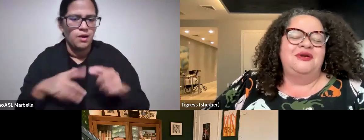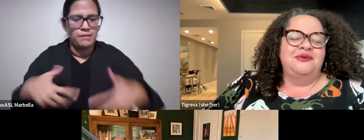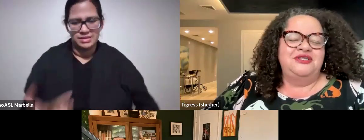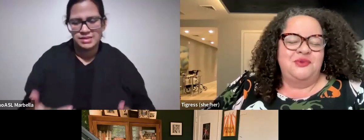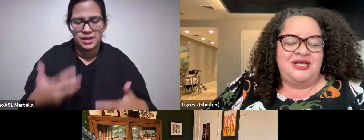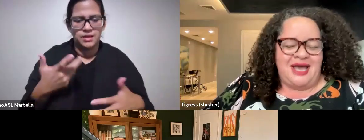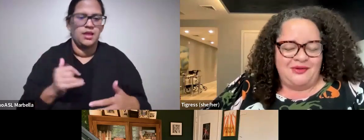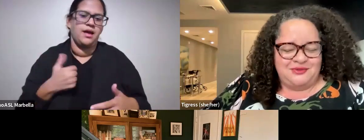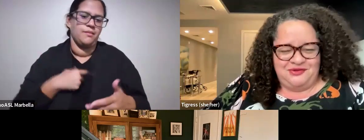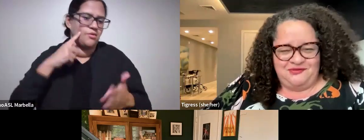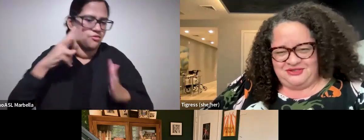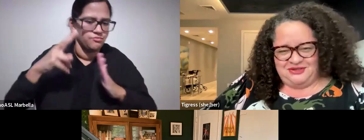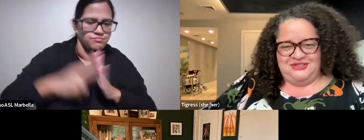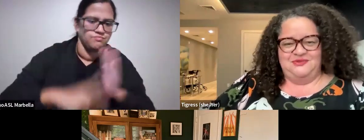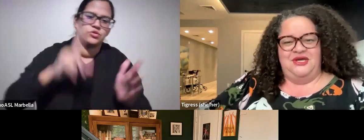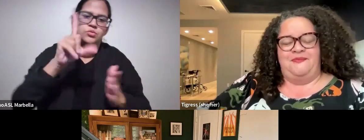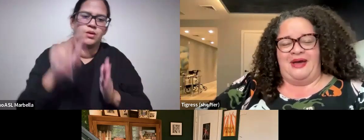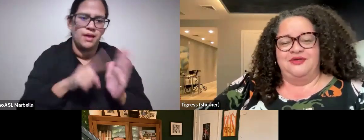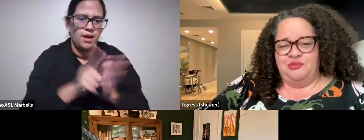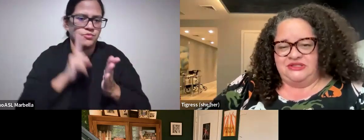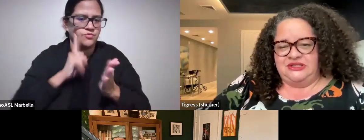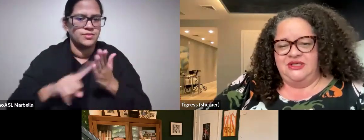I'm going to read 20 hours worth of research this week about obesity.